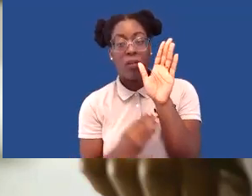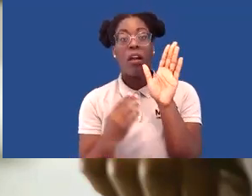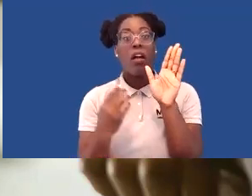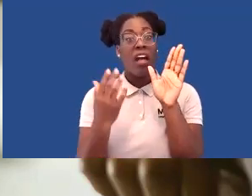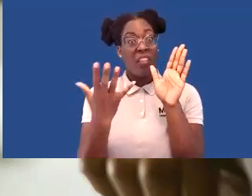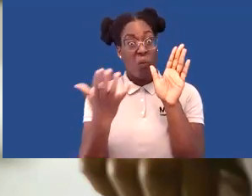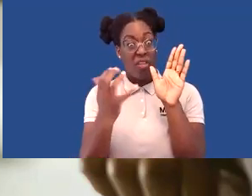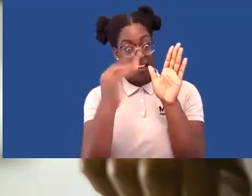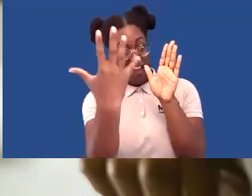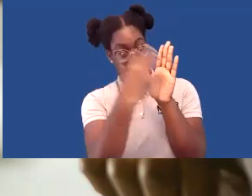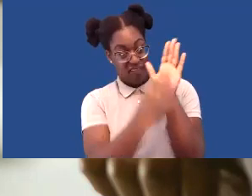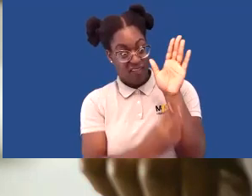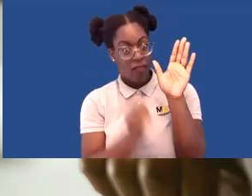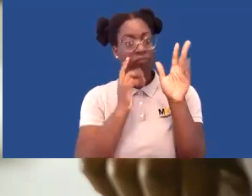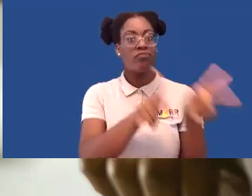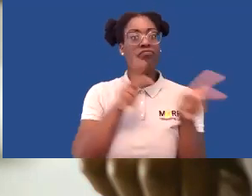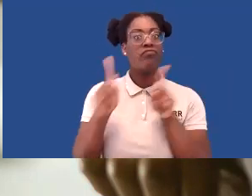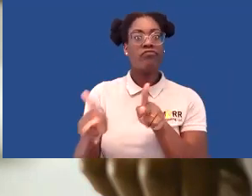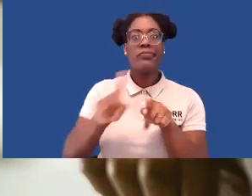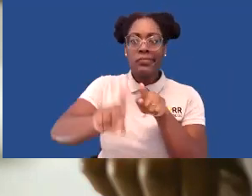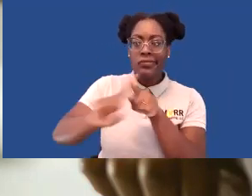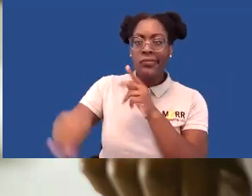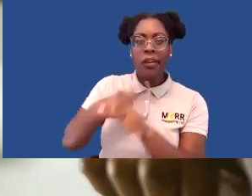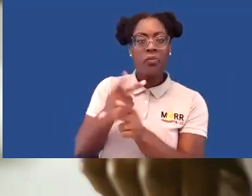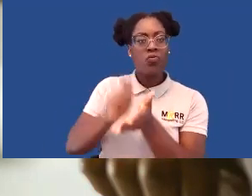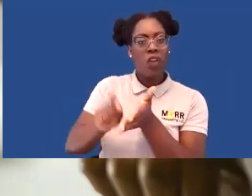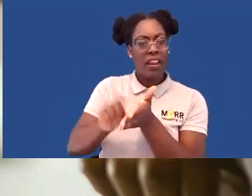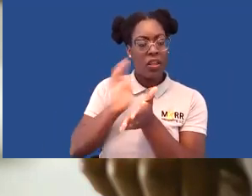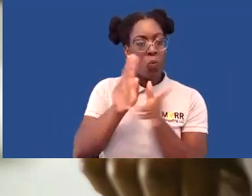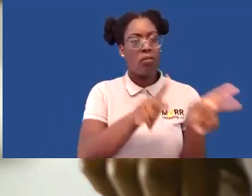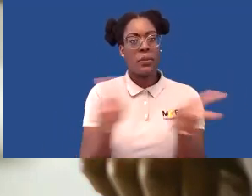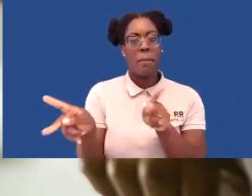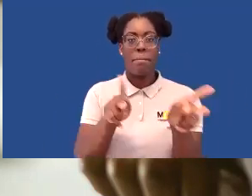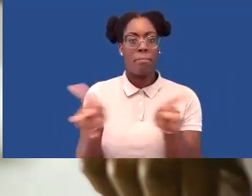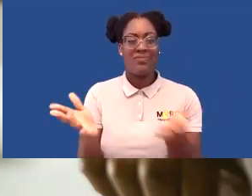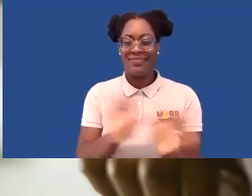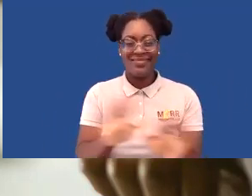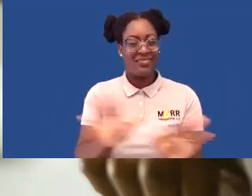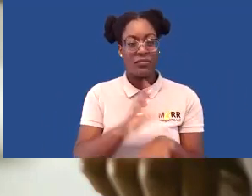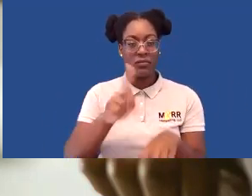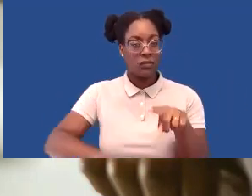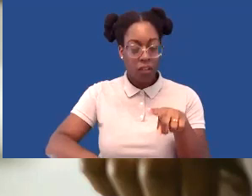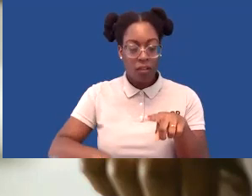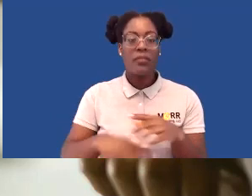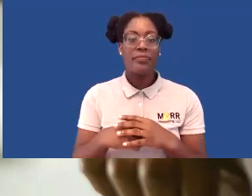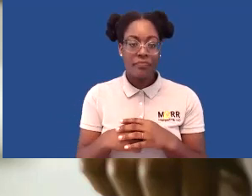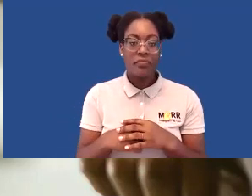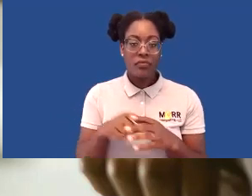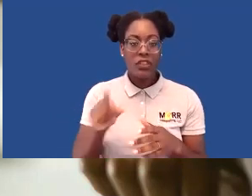And while that can be very foundational and informative for new types of genre and there needs to be some explicit conversation